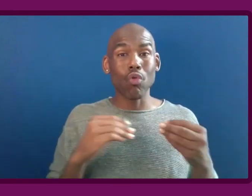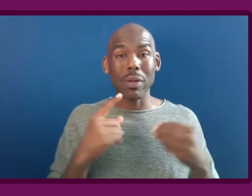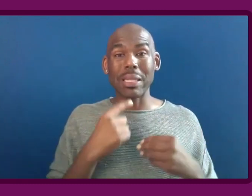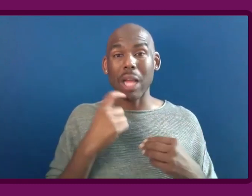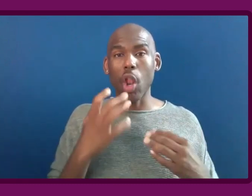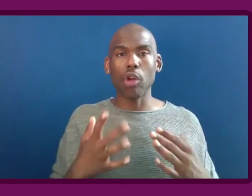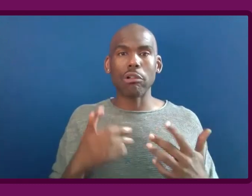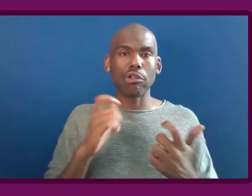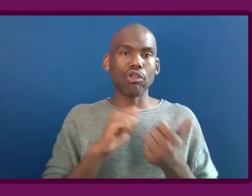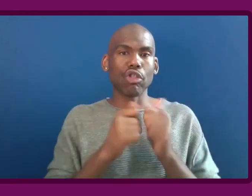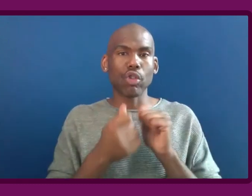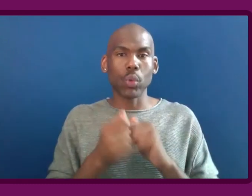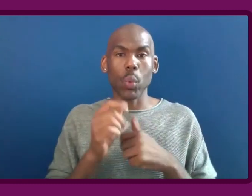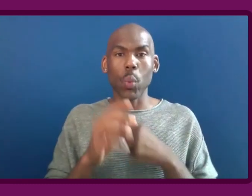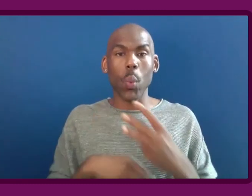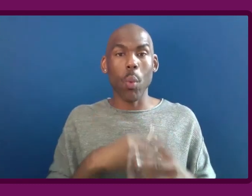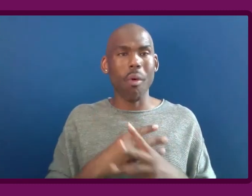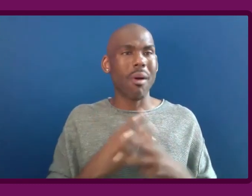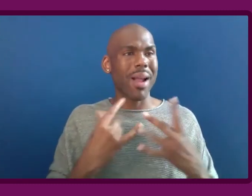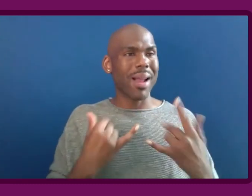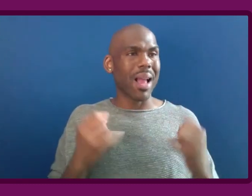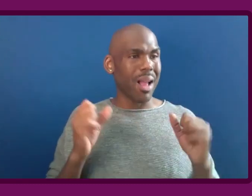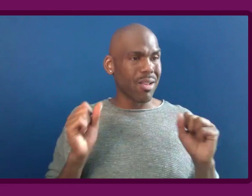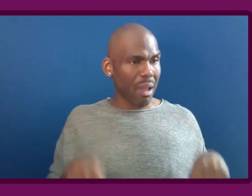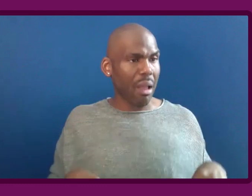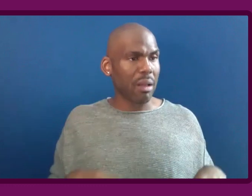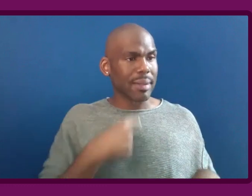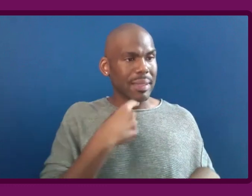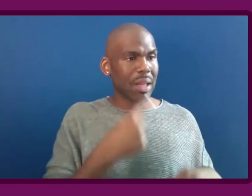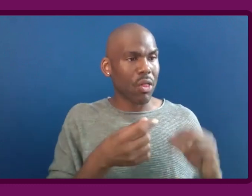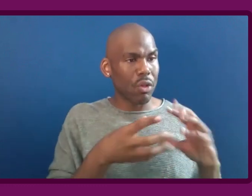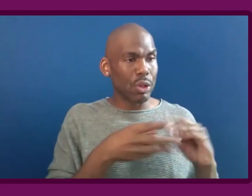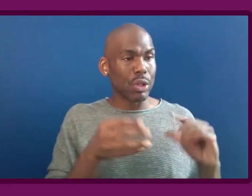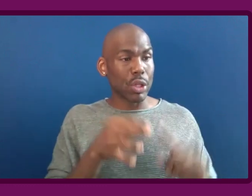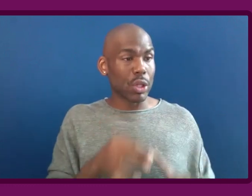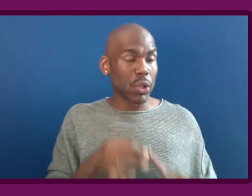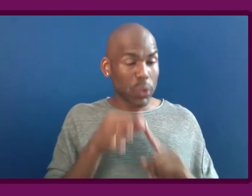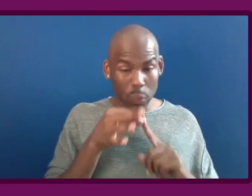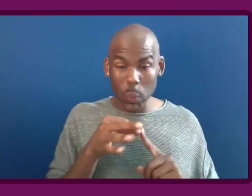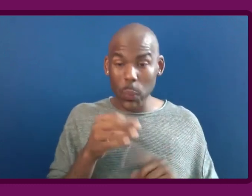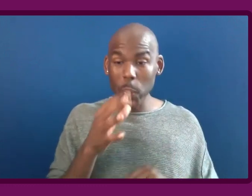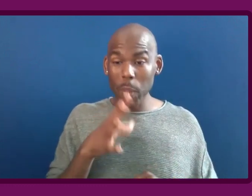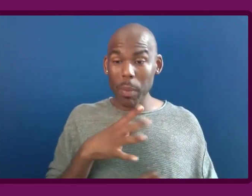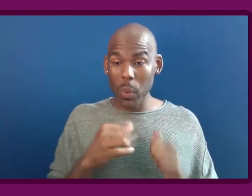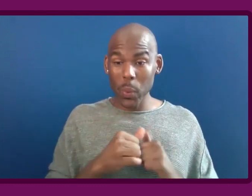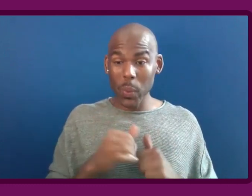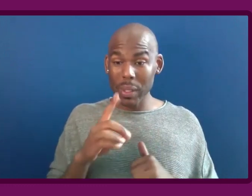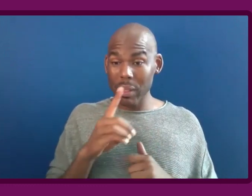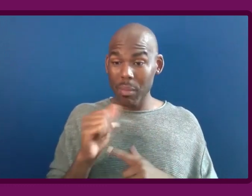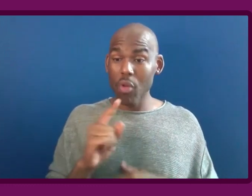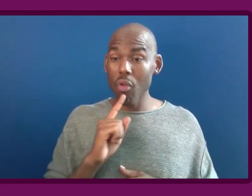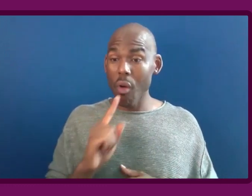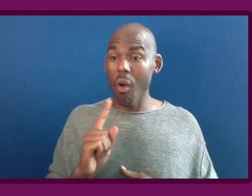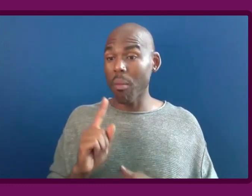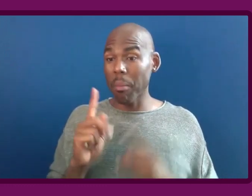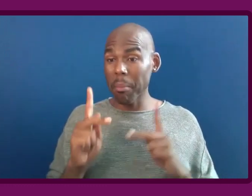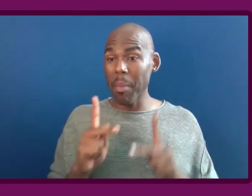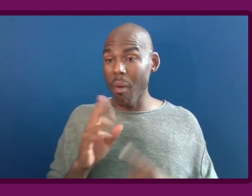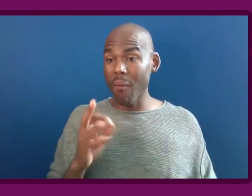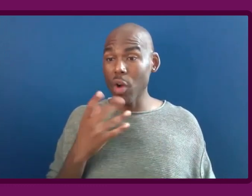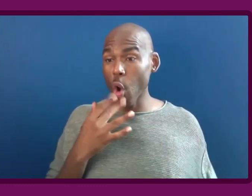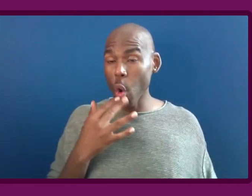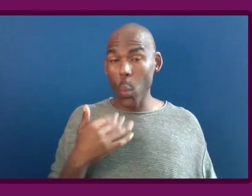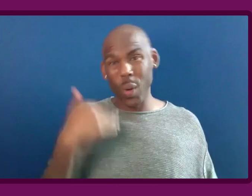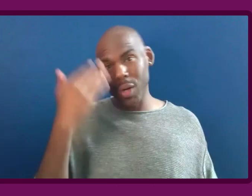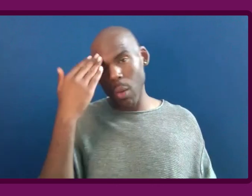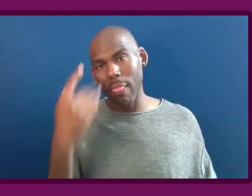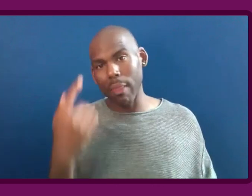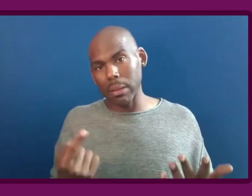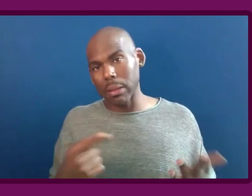our stories without us. We will be invisible to a lot of groups. We need to keep on pushing.